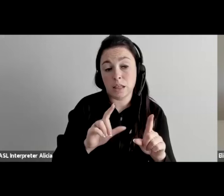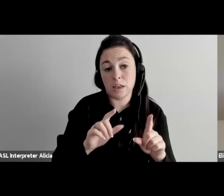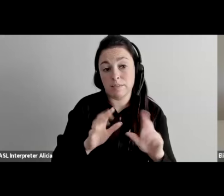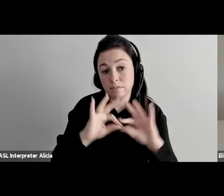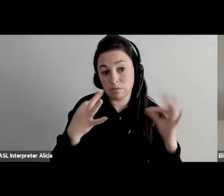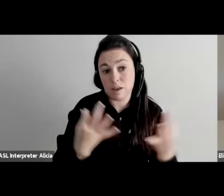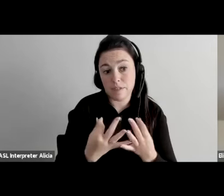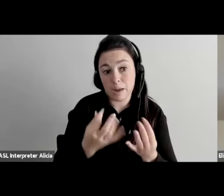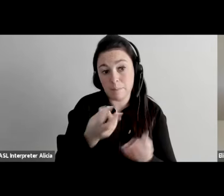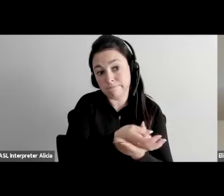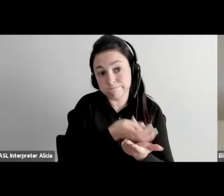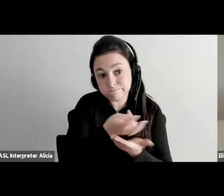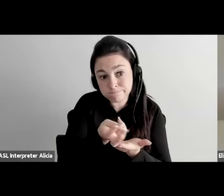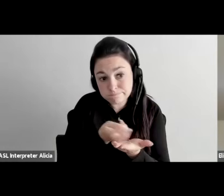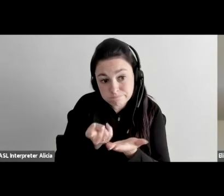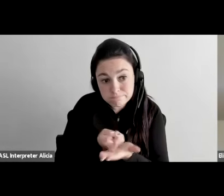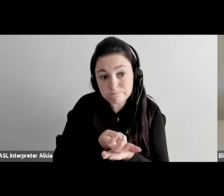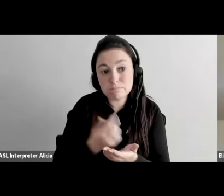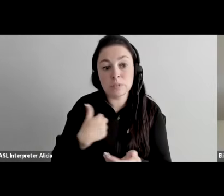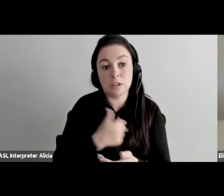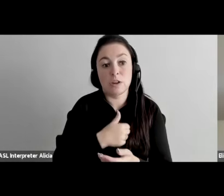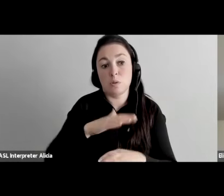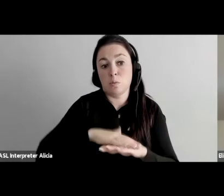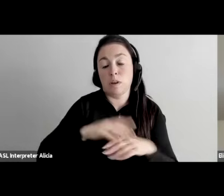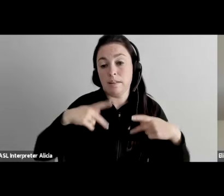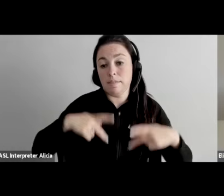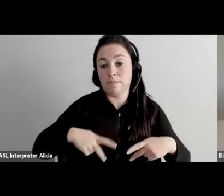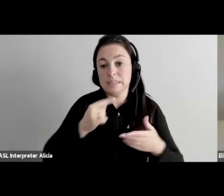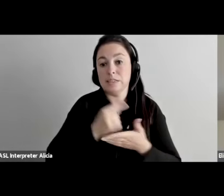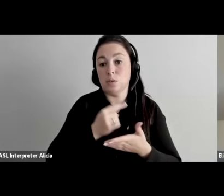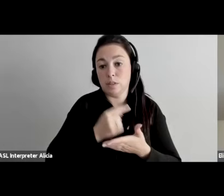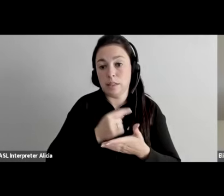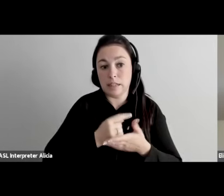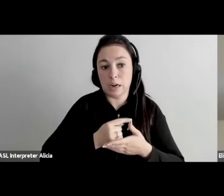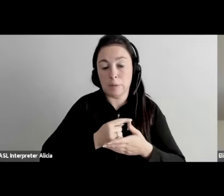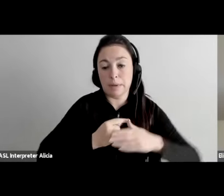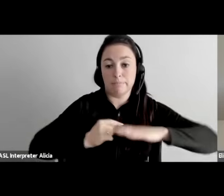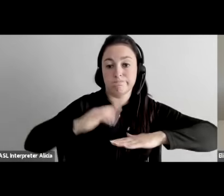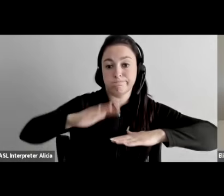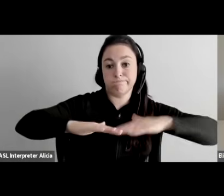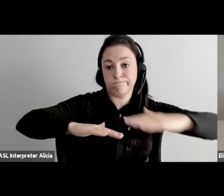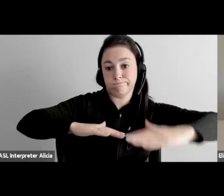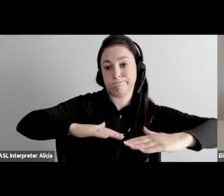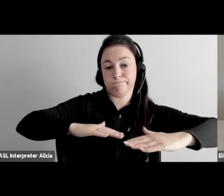physical therapy gym mats that one devoted nurse found for us and spread out on the corner of his